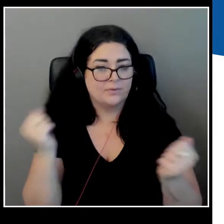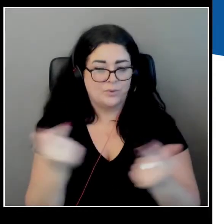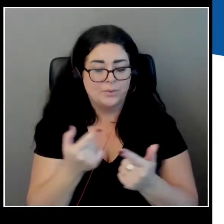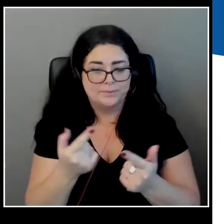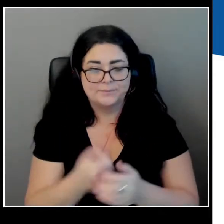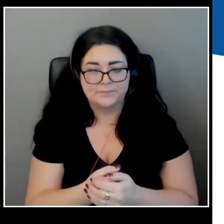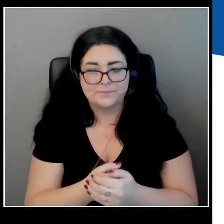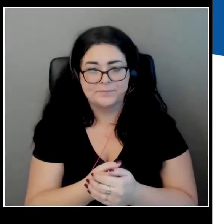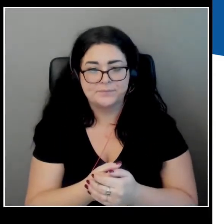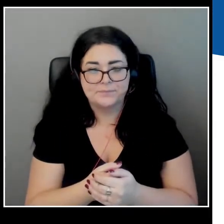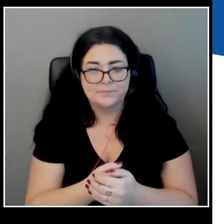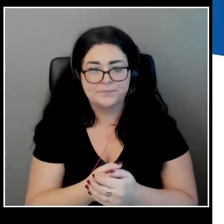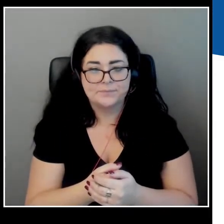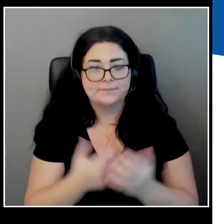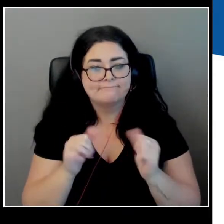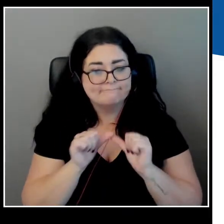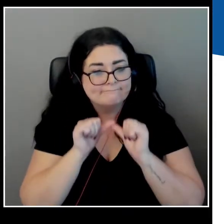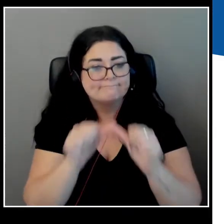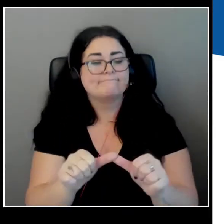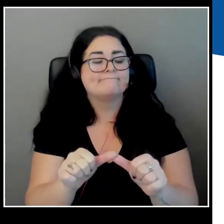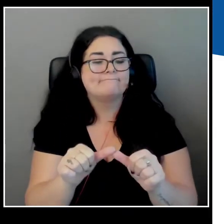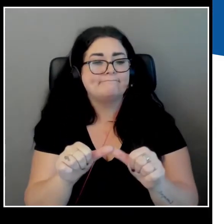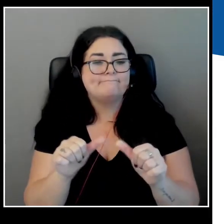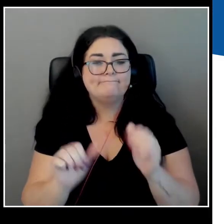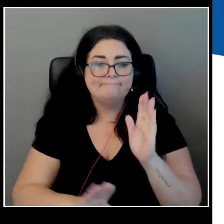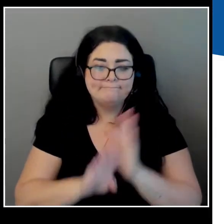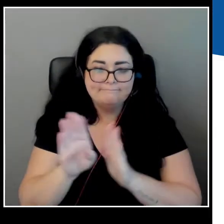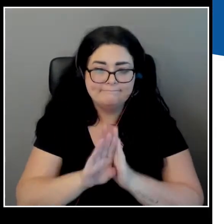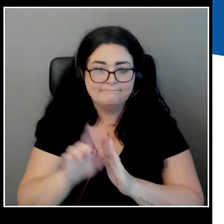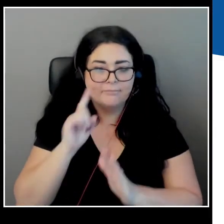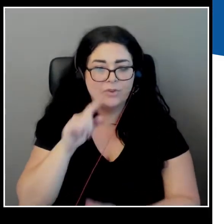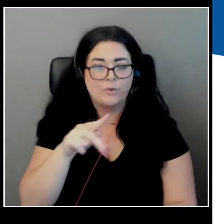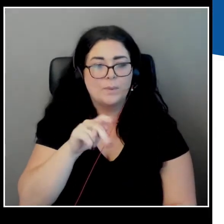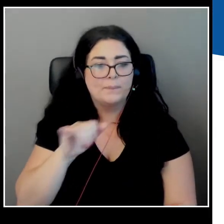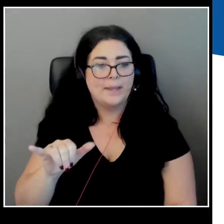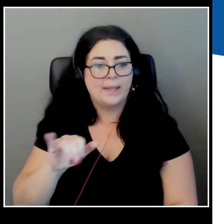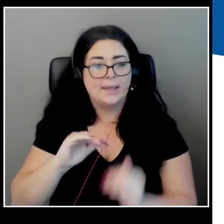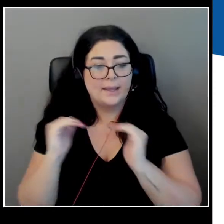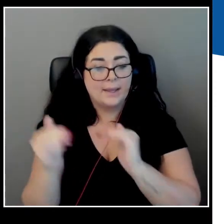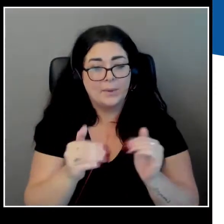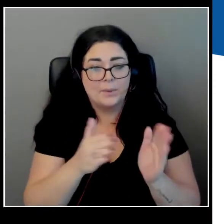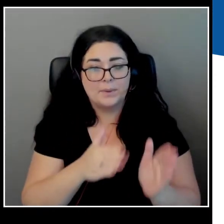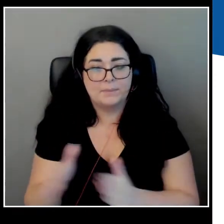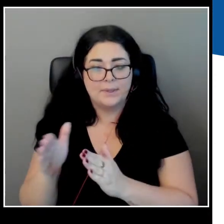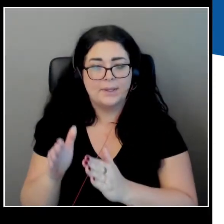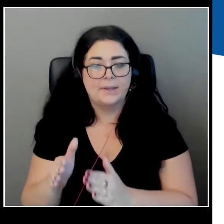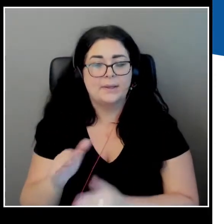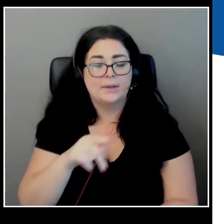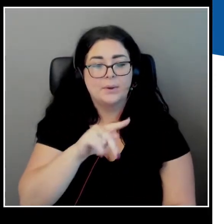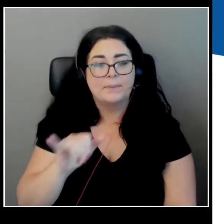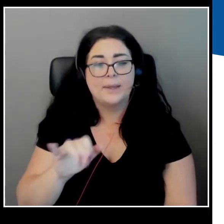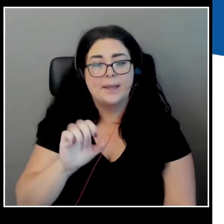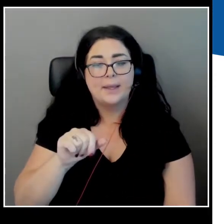We are continuing the development of a pay equity plan. Our Pay Equity Committee is reviewing roles predominantly held